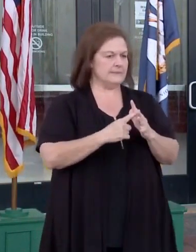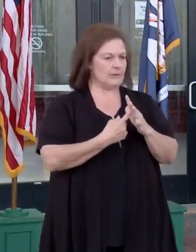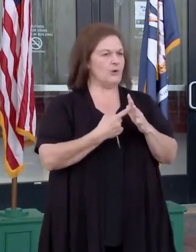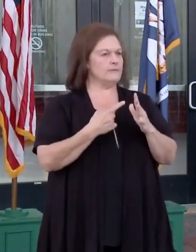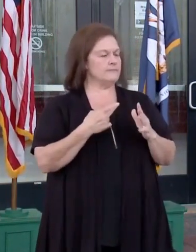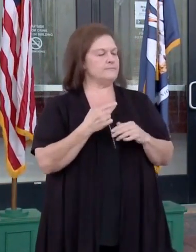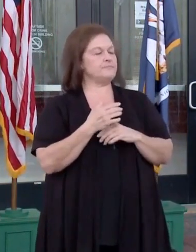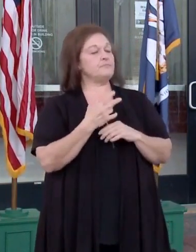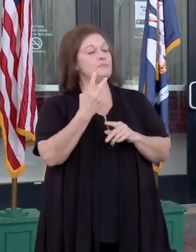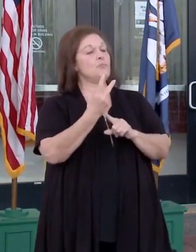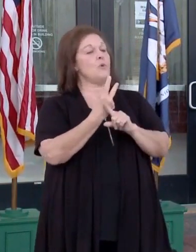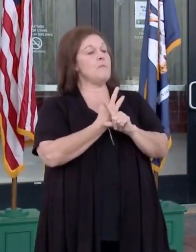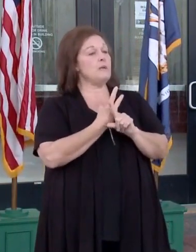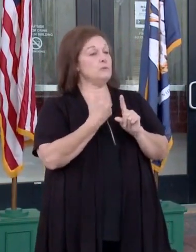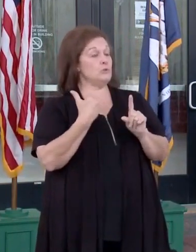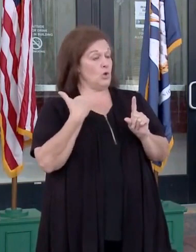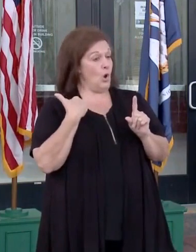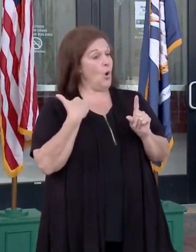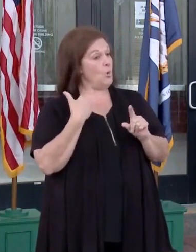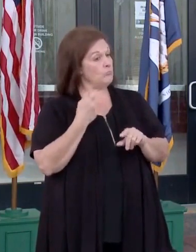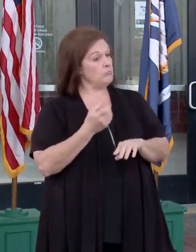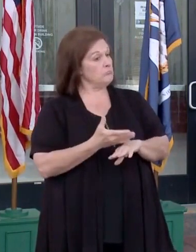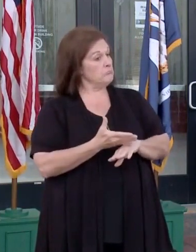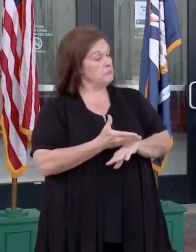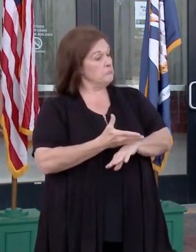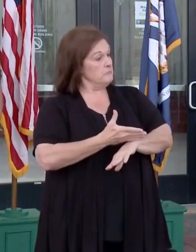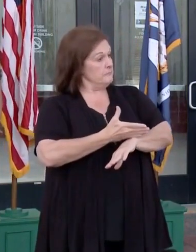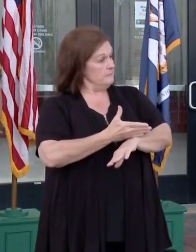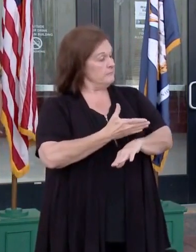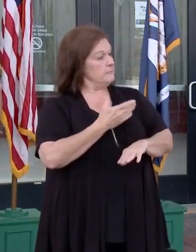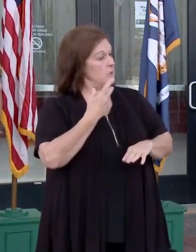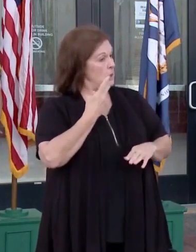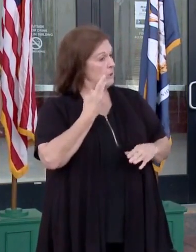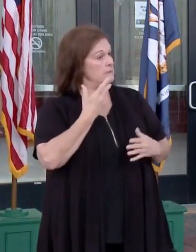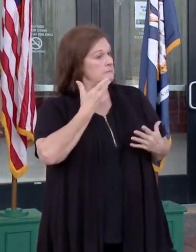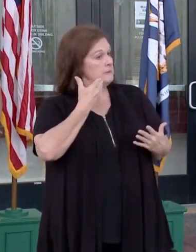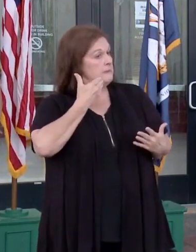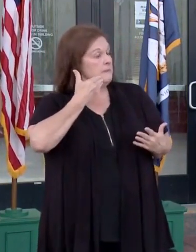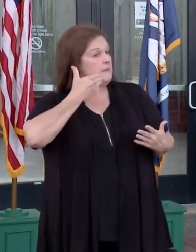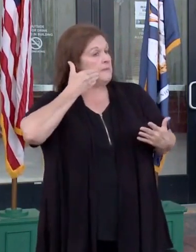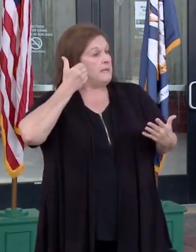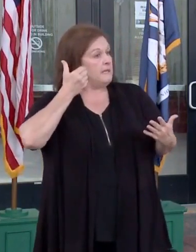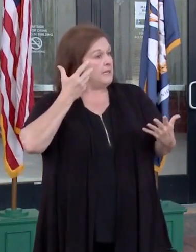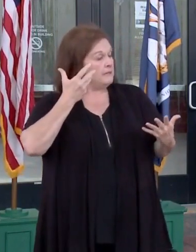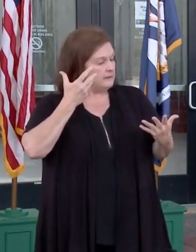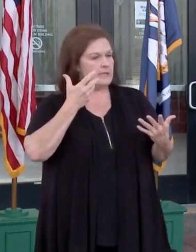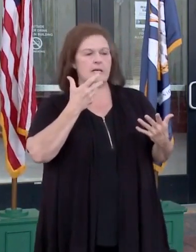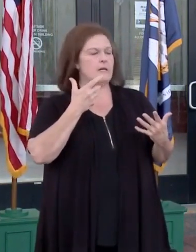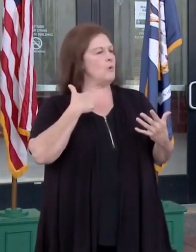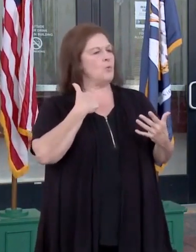two months ago when things were better for us. And we were trying to get back to speed, bring events back to Alario center. We moved the testing site to